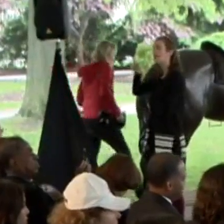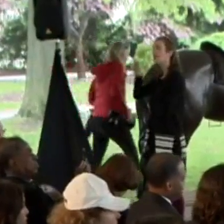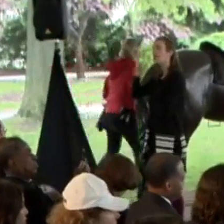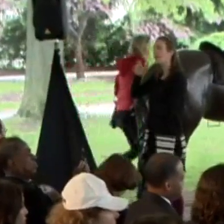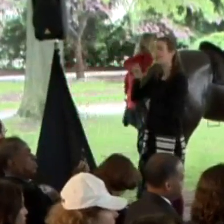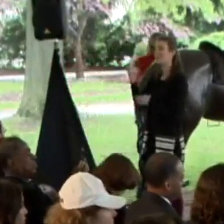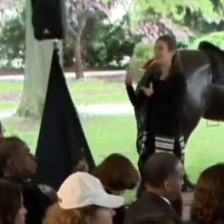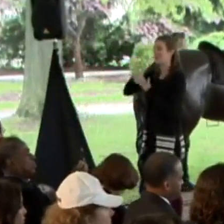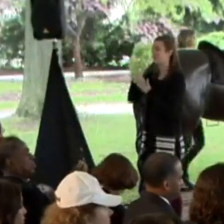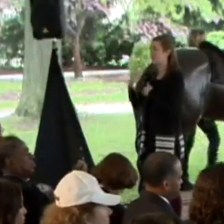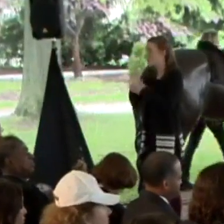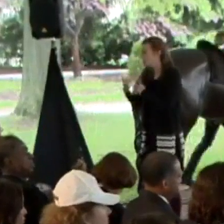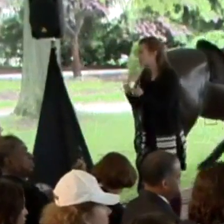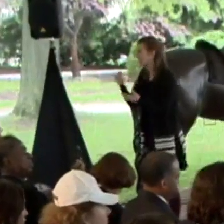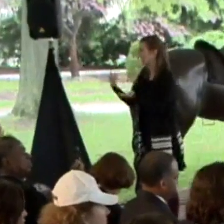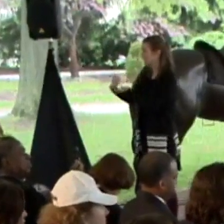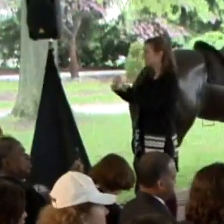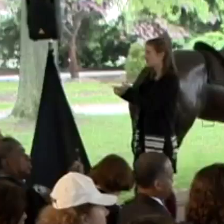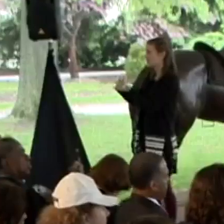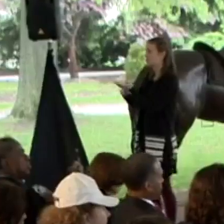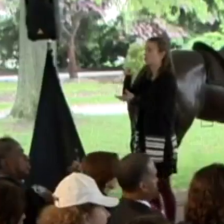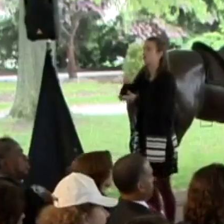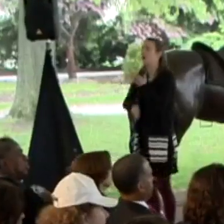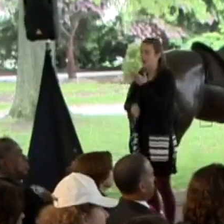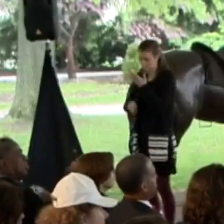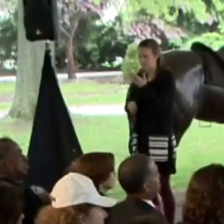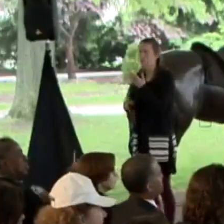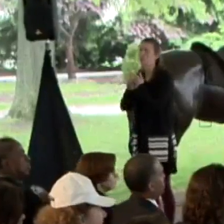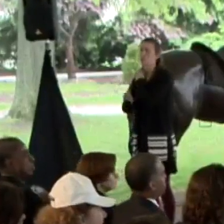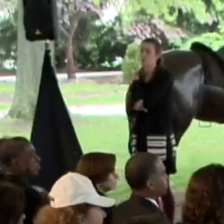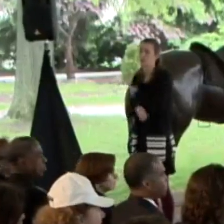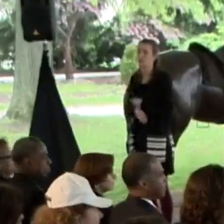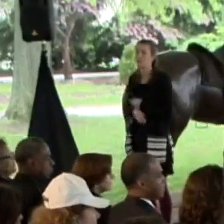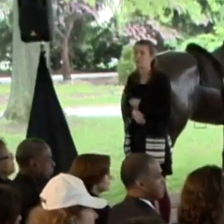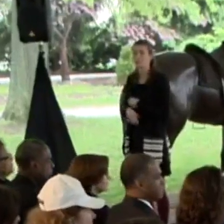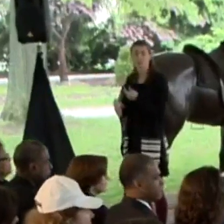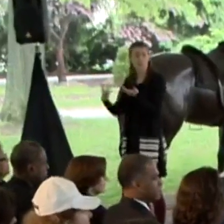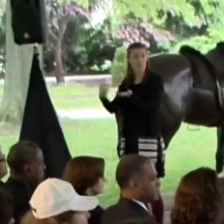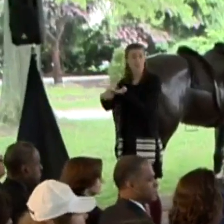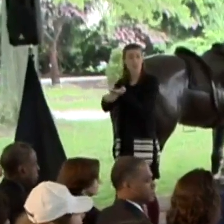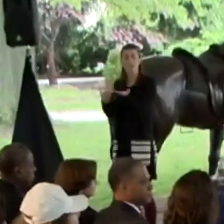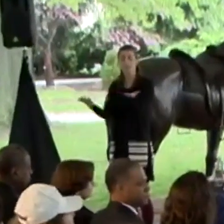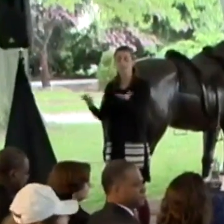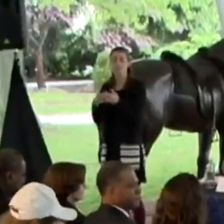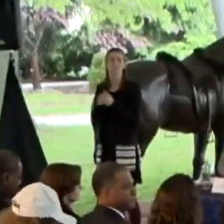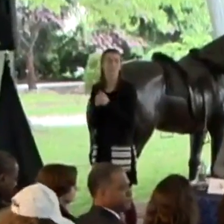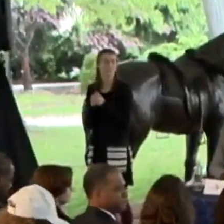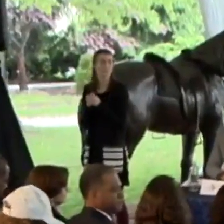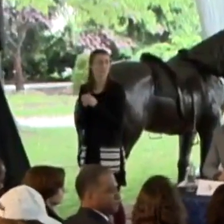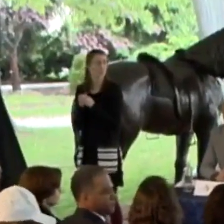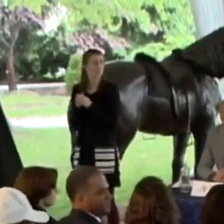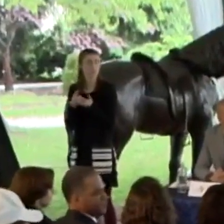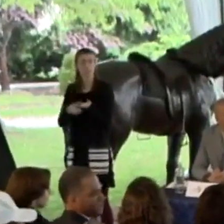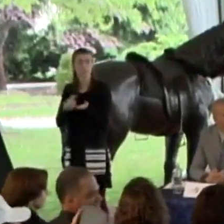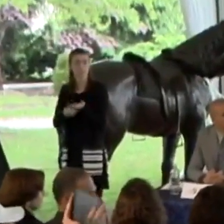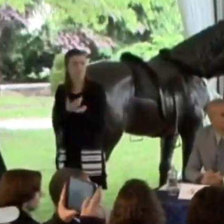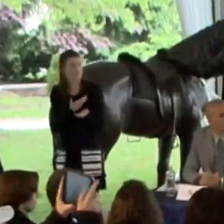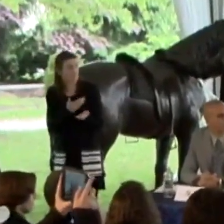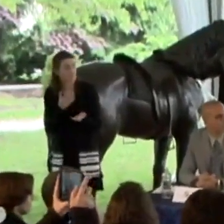DOCUMENT INCLUDING A DISCUSSION OF THE HISTORY OF A CONSTITUTIONS IN D.C., THE